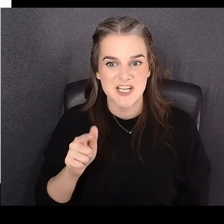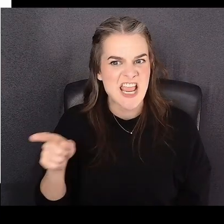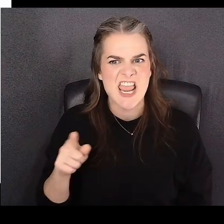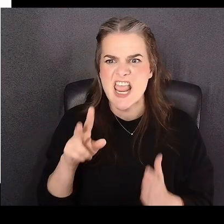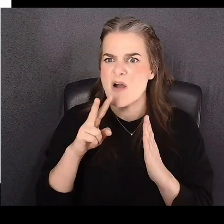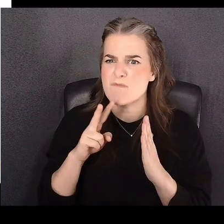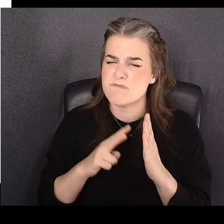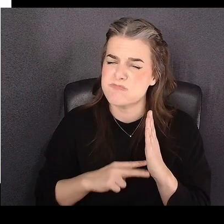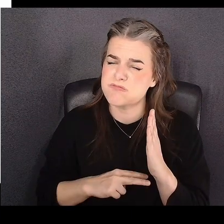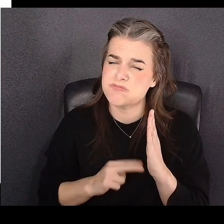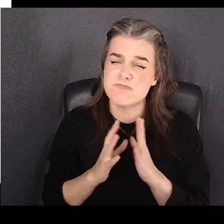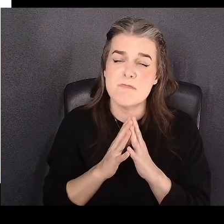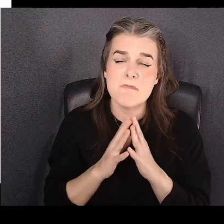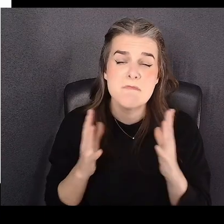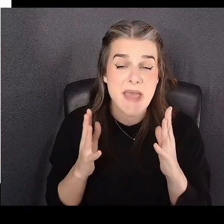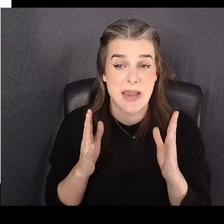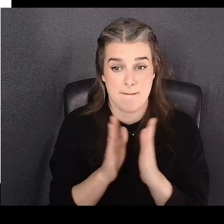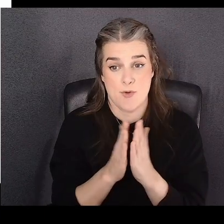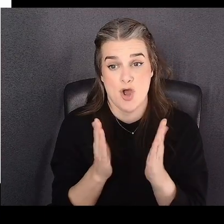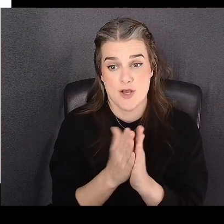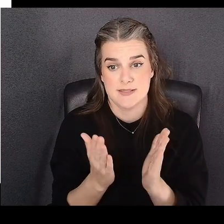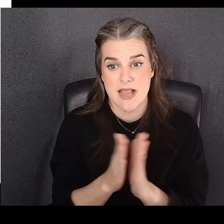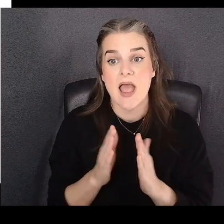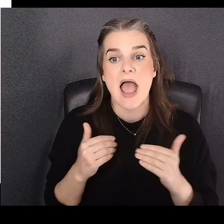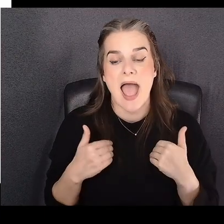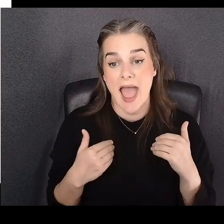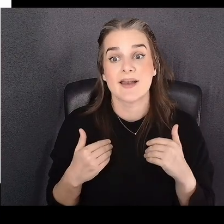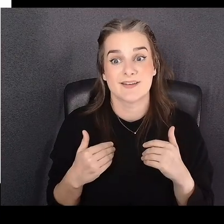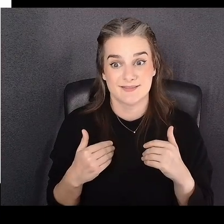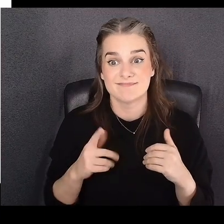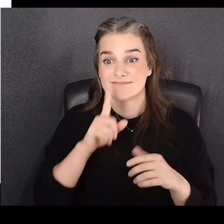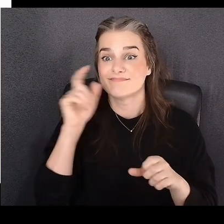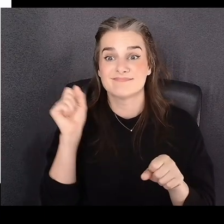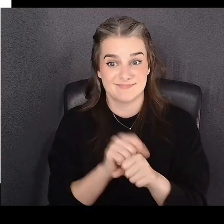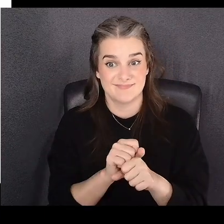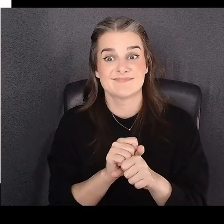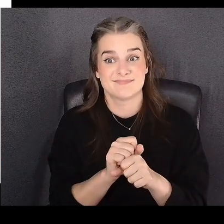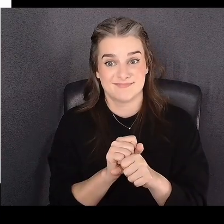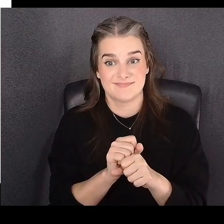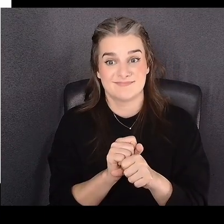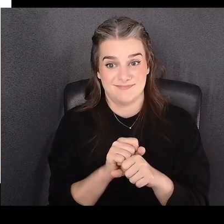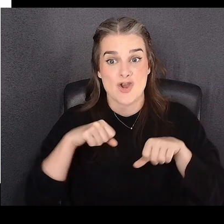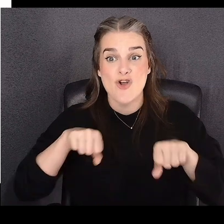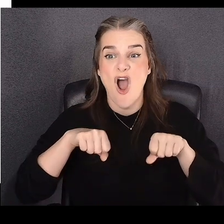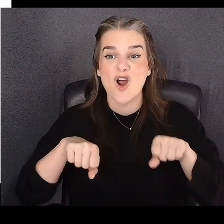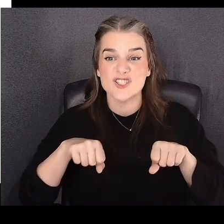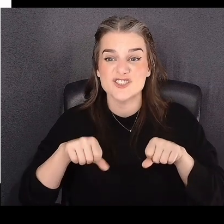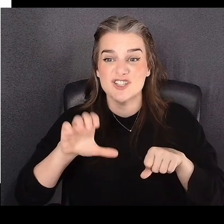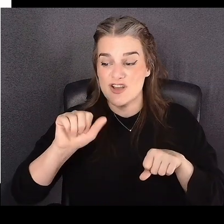We had a card donated specifically for buying books. And he was the one pushing it every week.